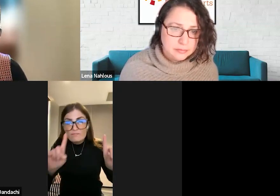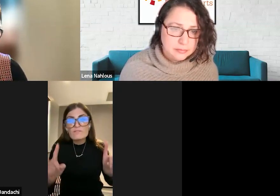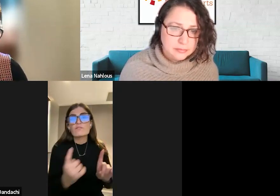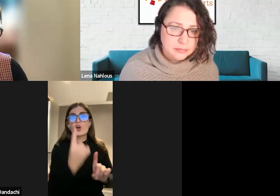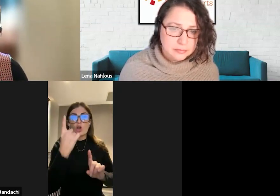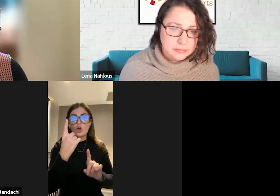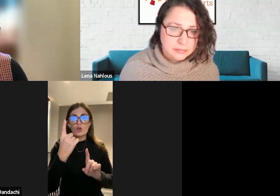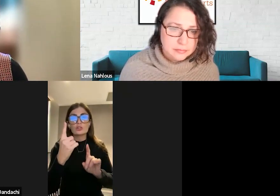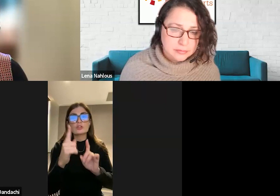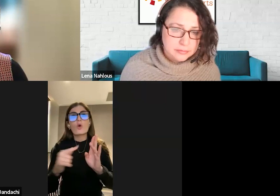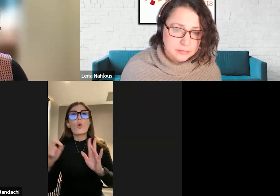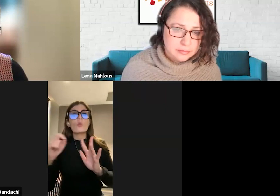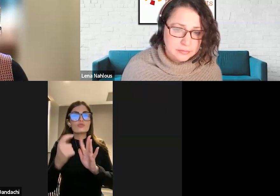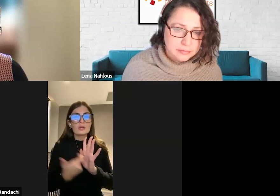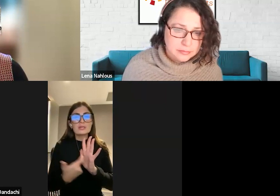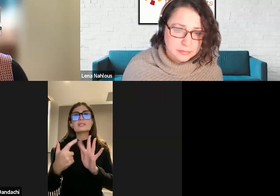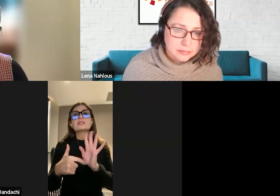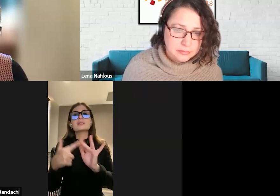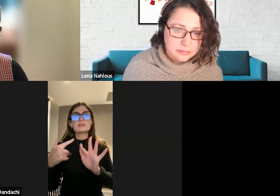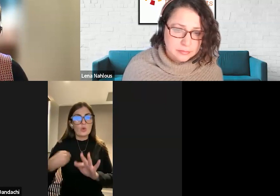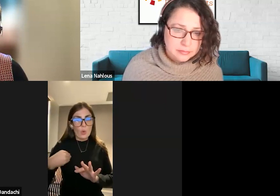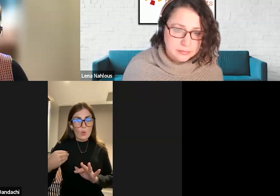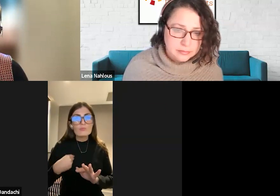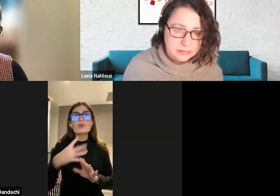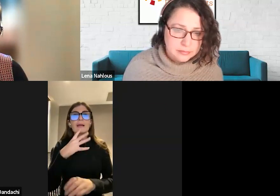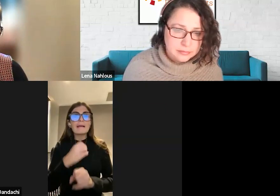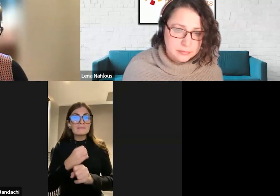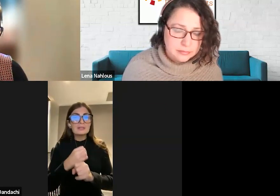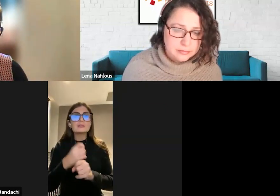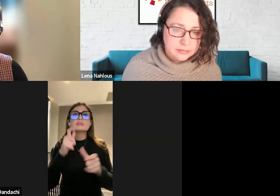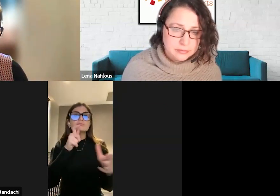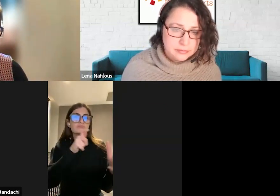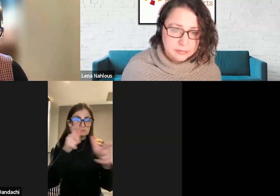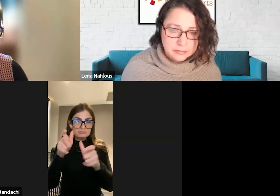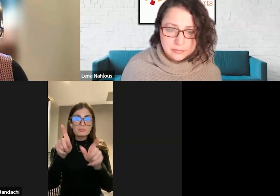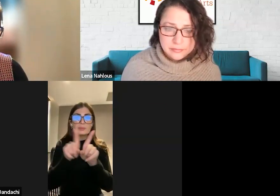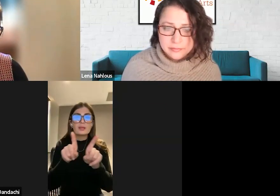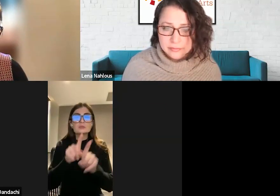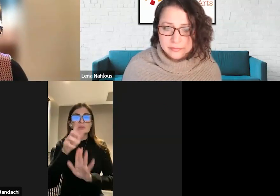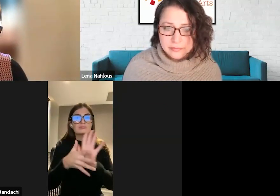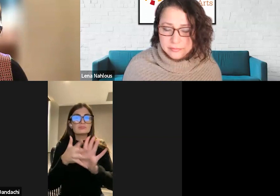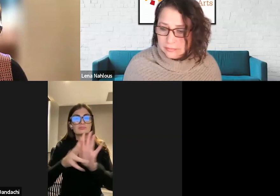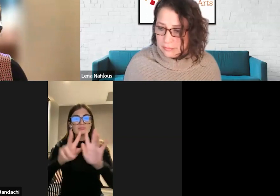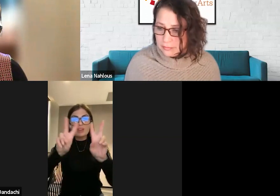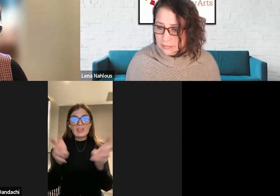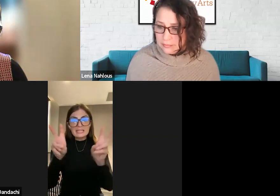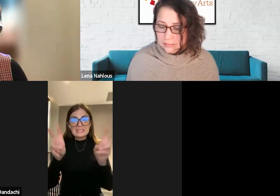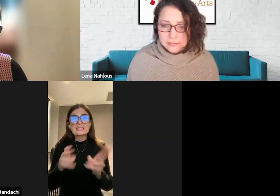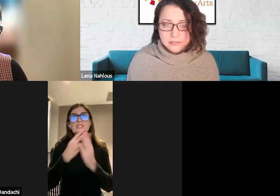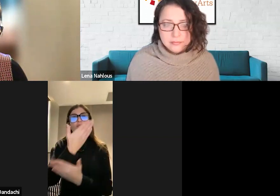governance might have come from Adam Smith's thesis in his book,